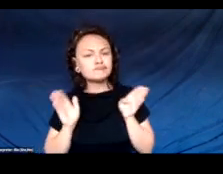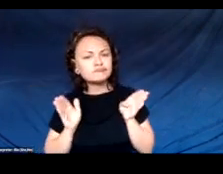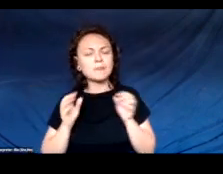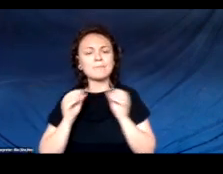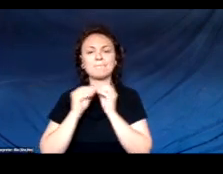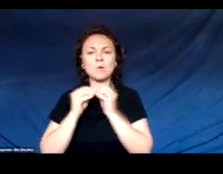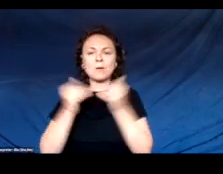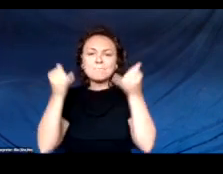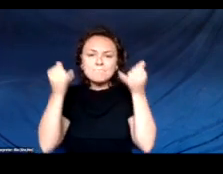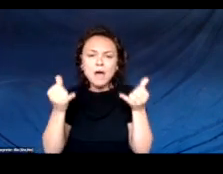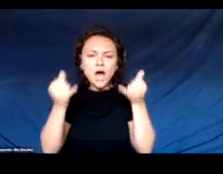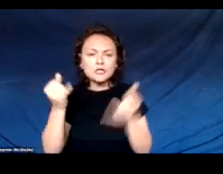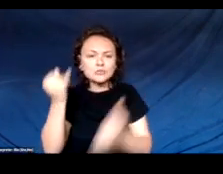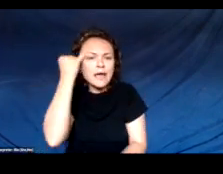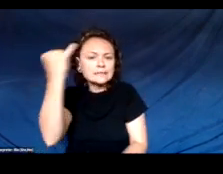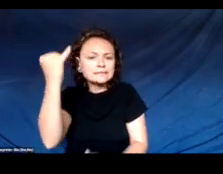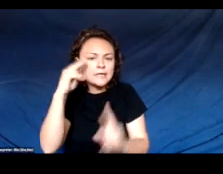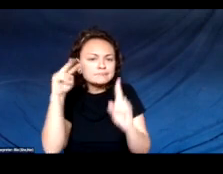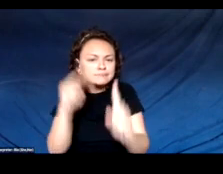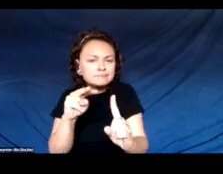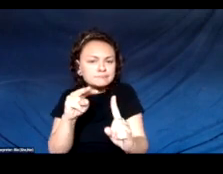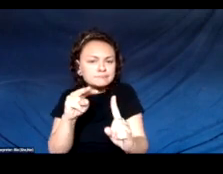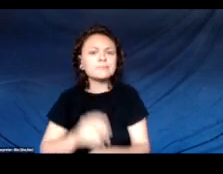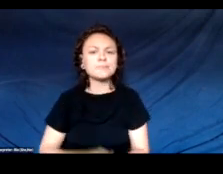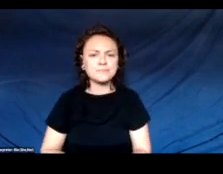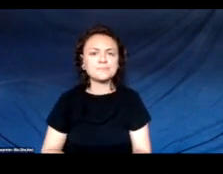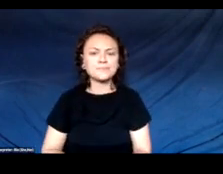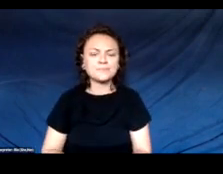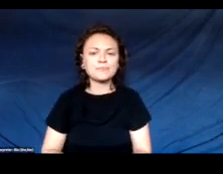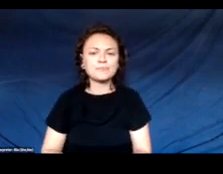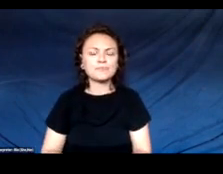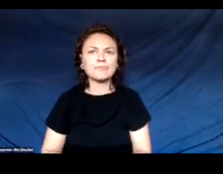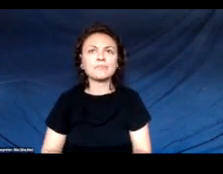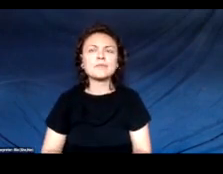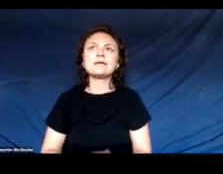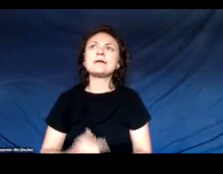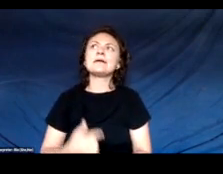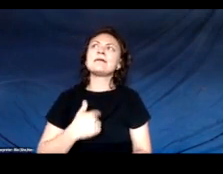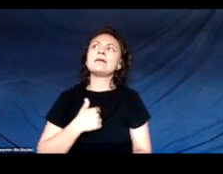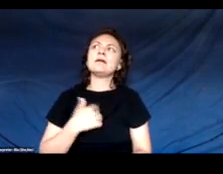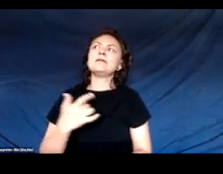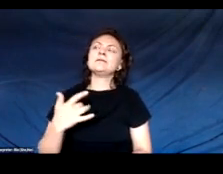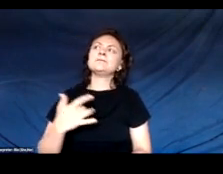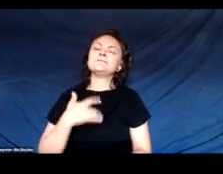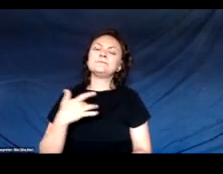But like I felt like